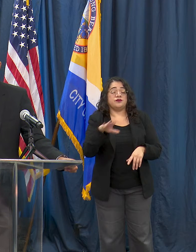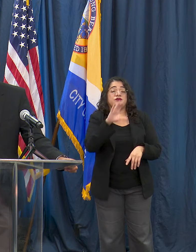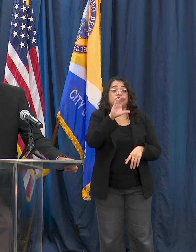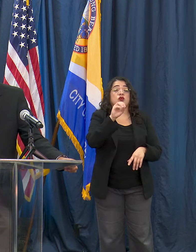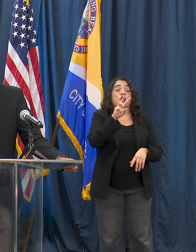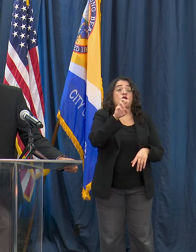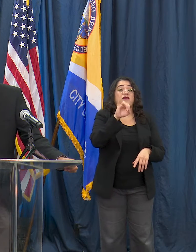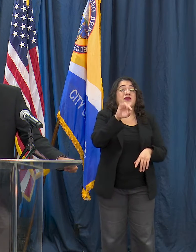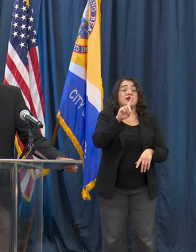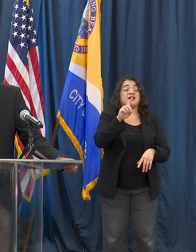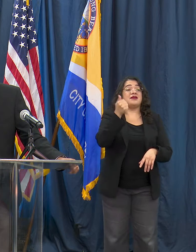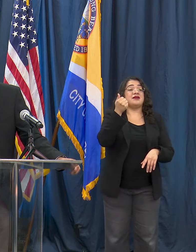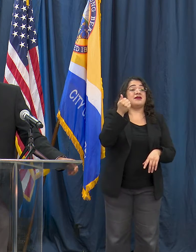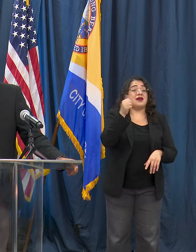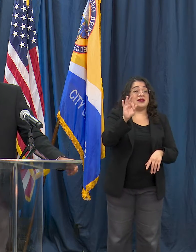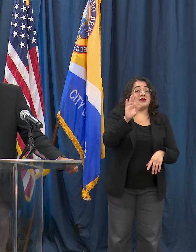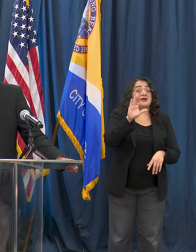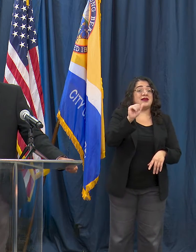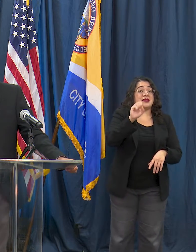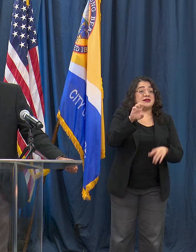thousand. Now, Long Beach is represented by the light